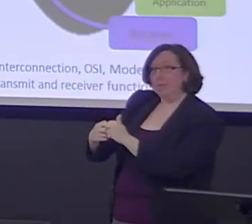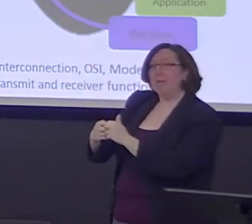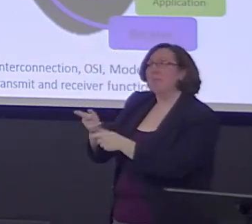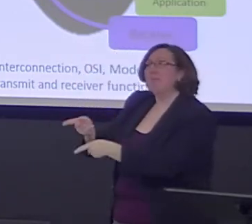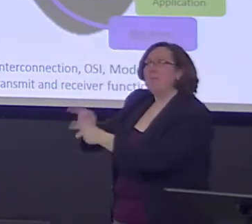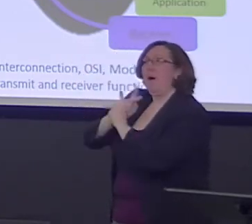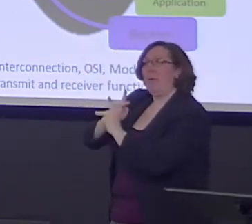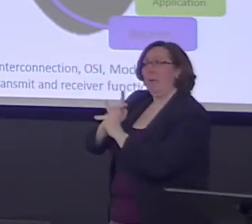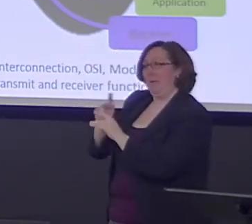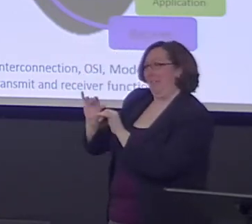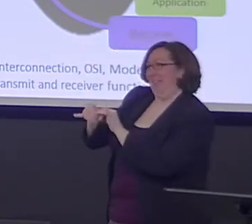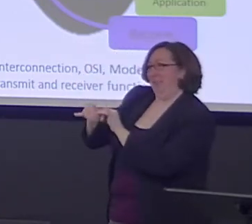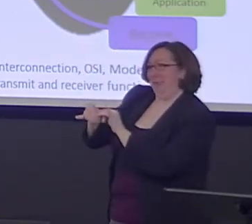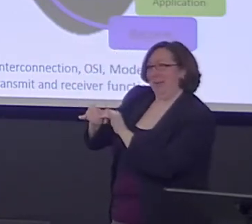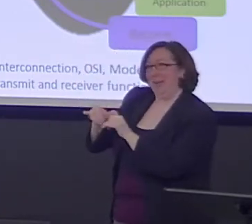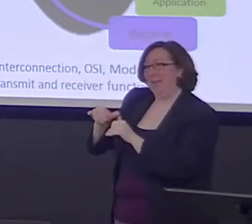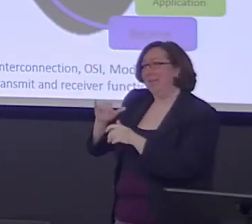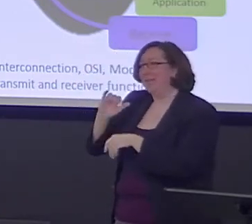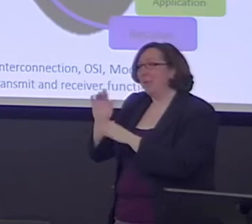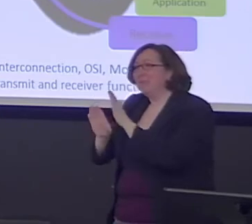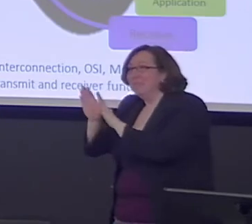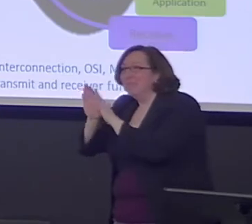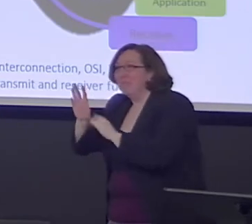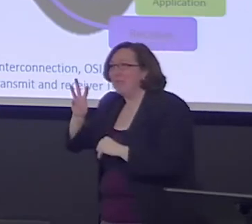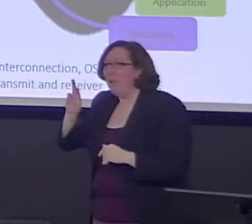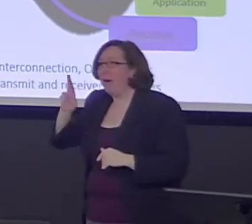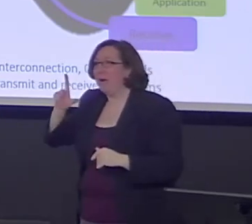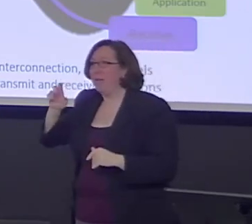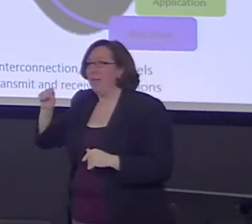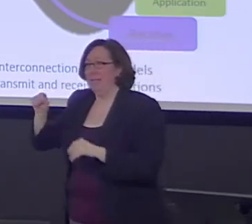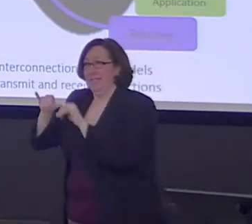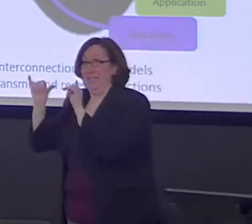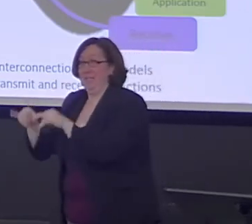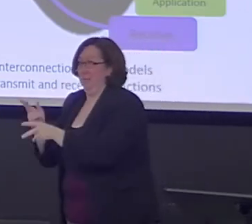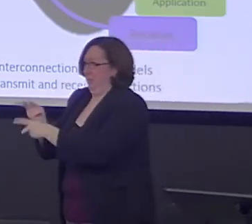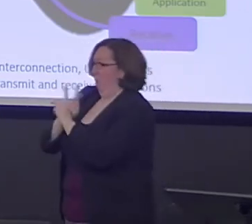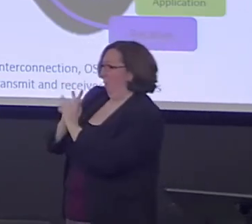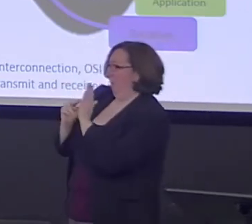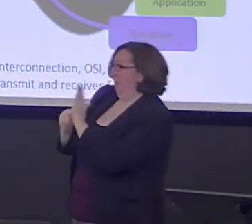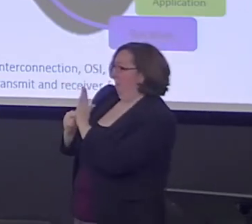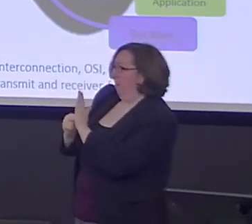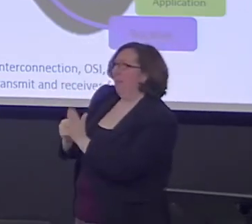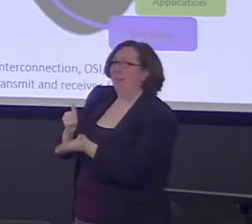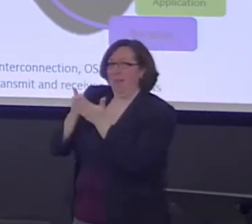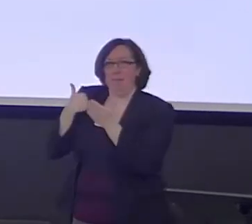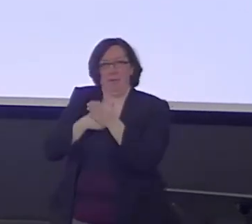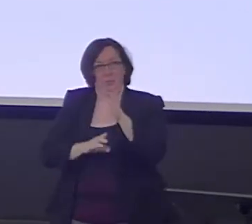of wireless systems communicating, I think that we have sort of a head start.